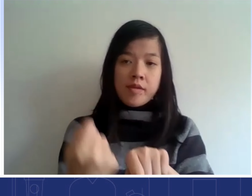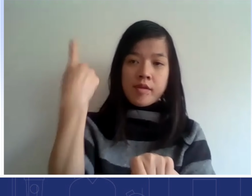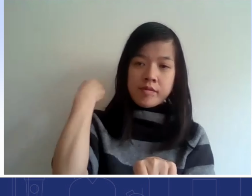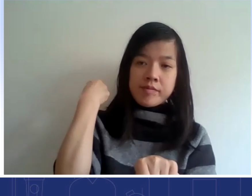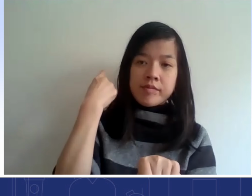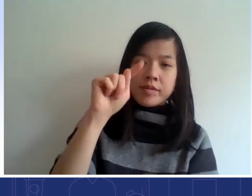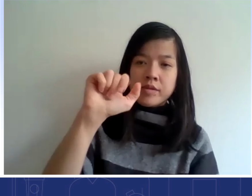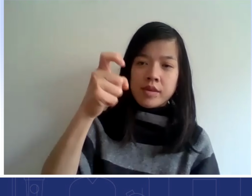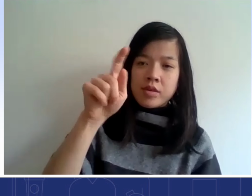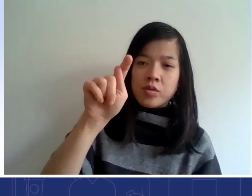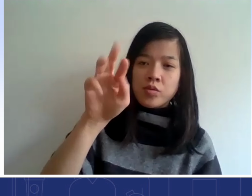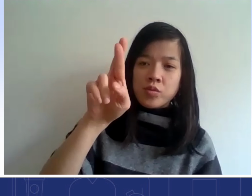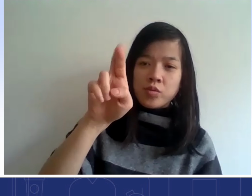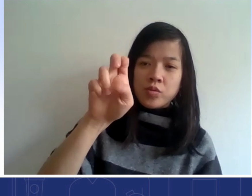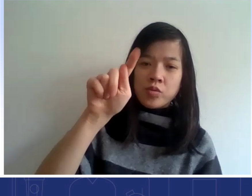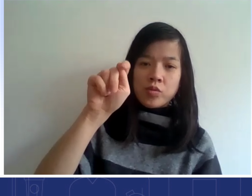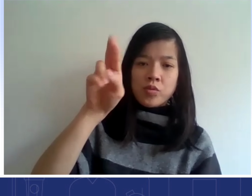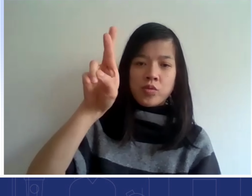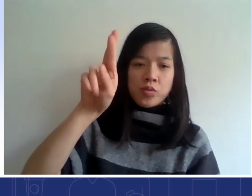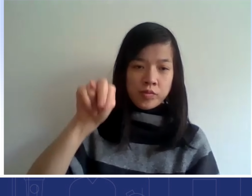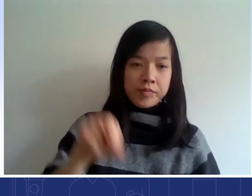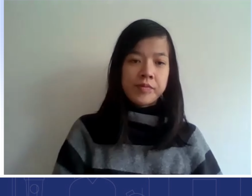You will also need a copy of last year's tax return.